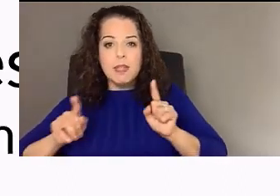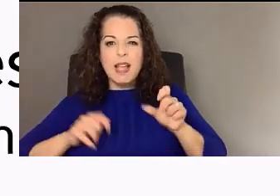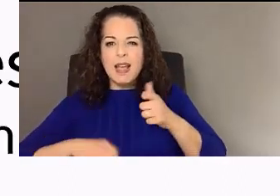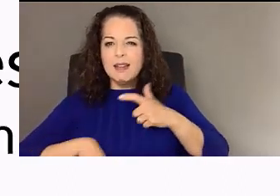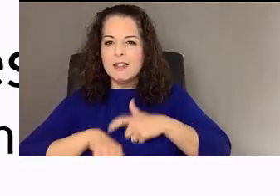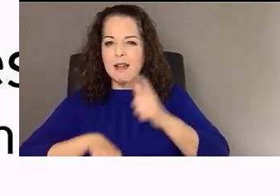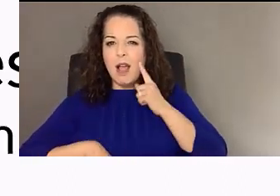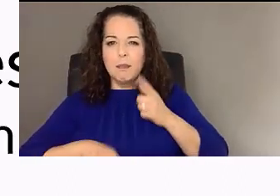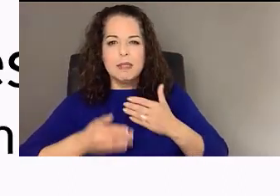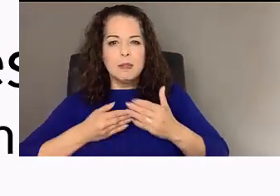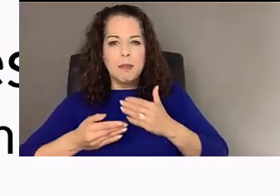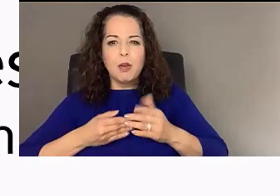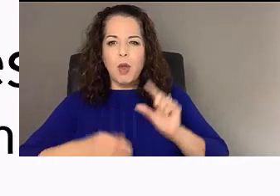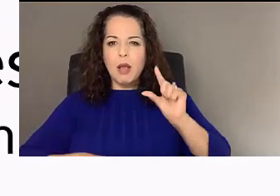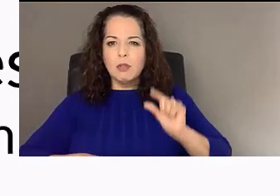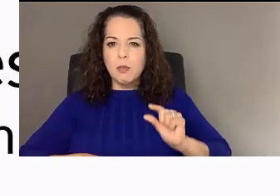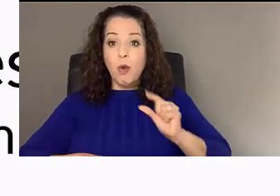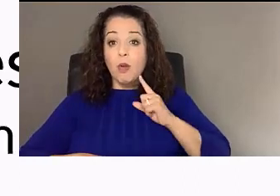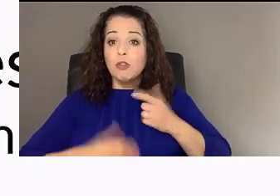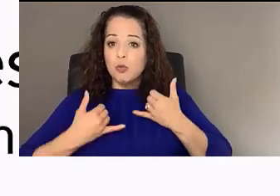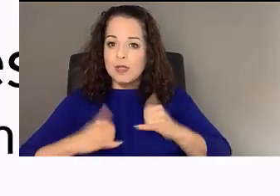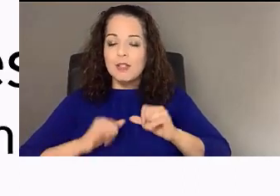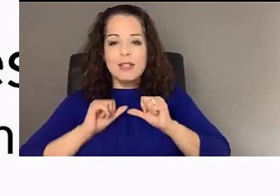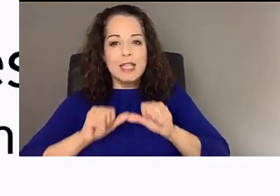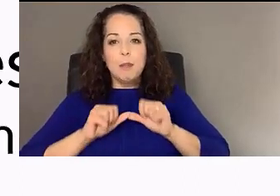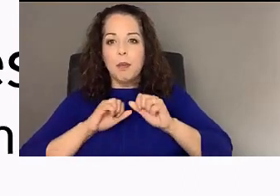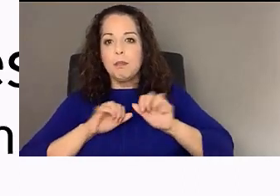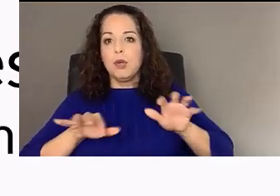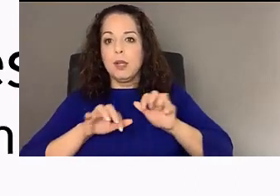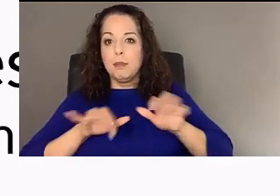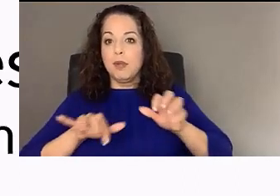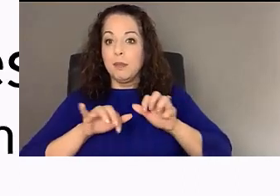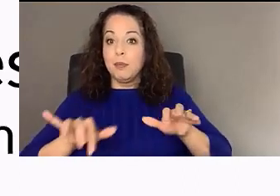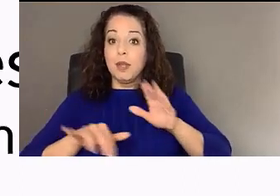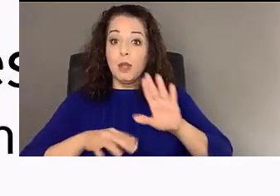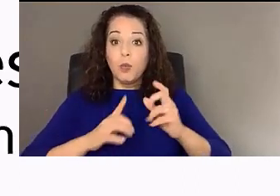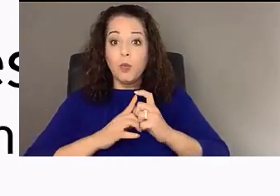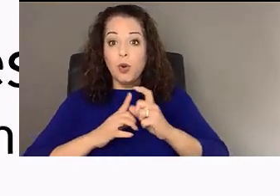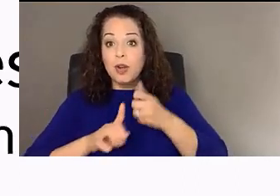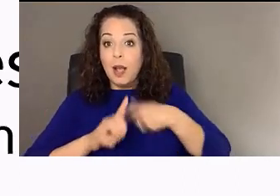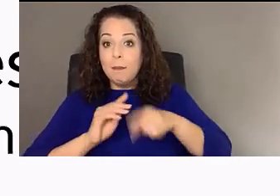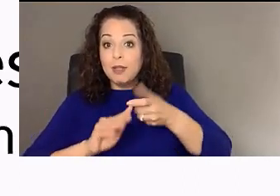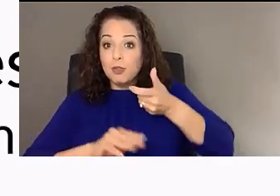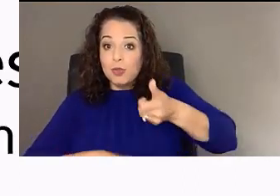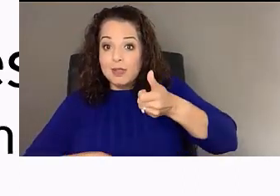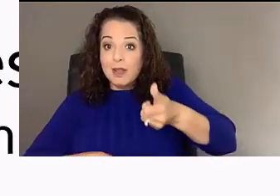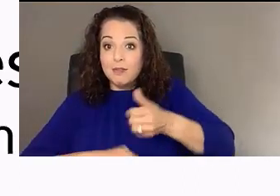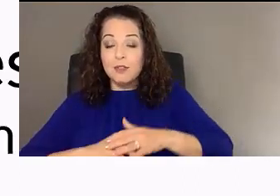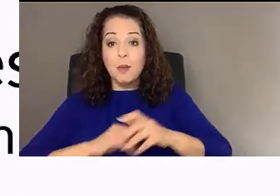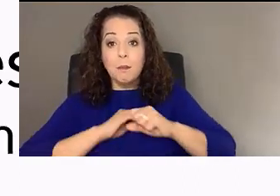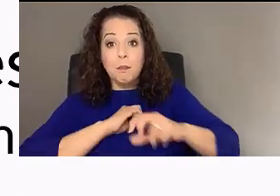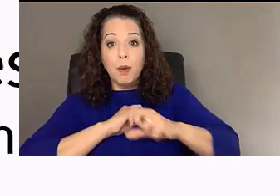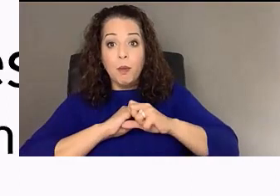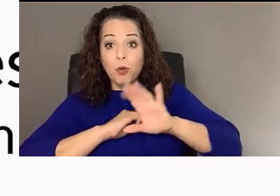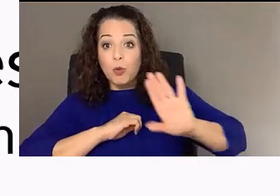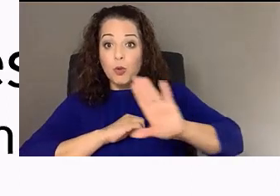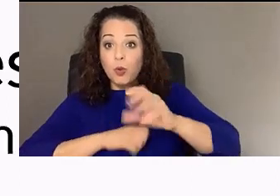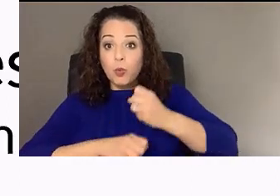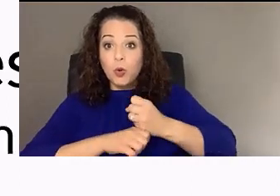keep putting the word out about yourselves. Promote your work, your manuscripts, articles,